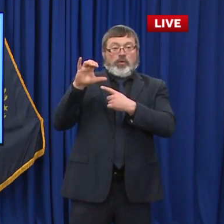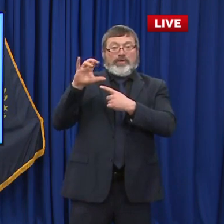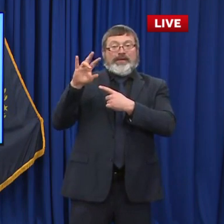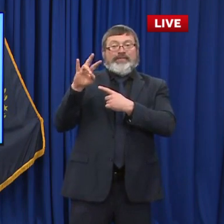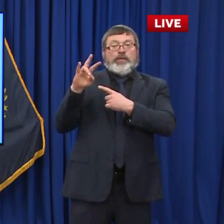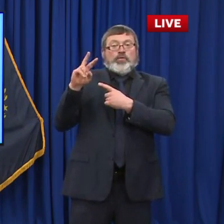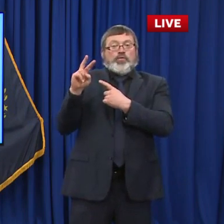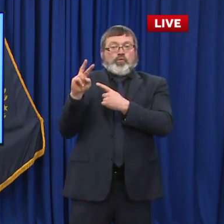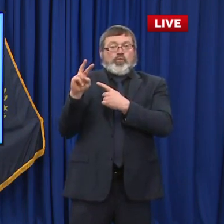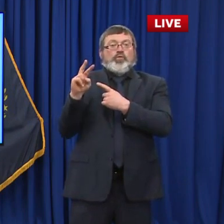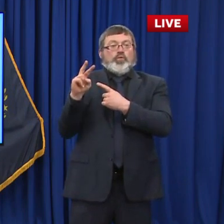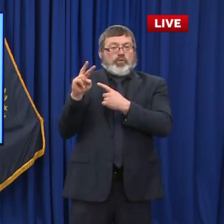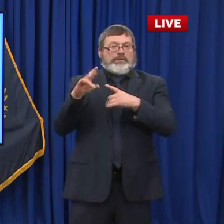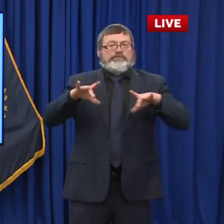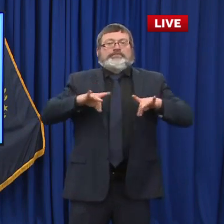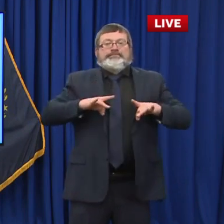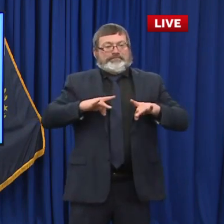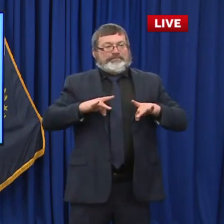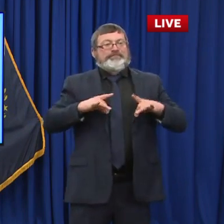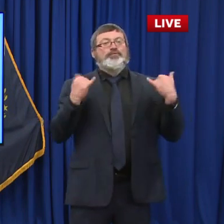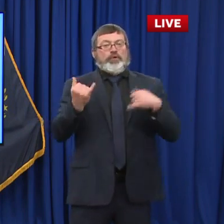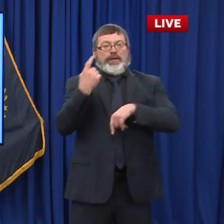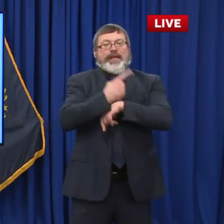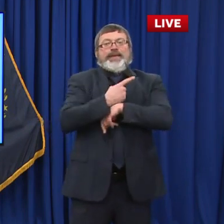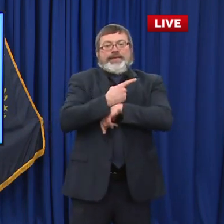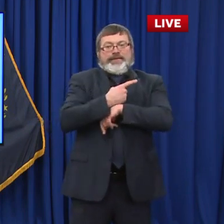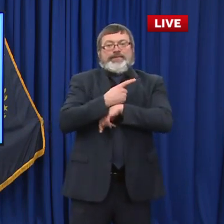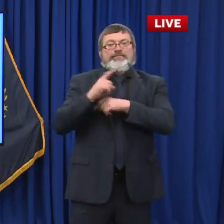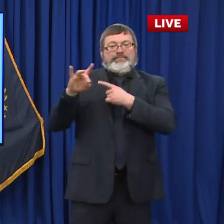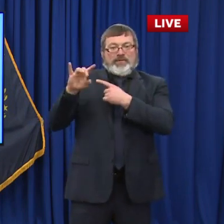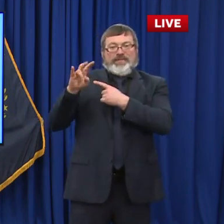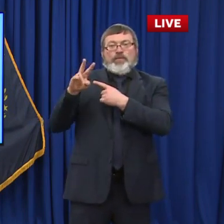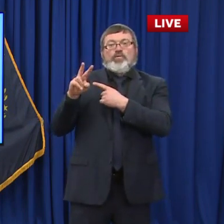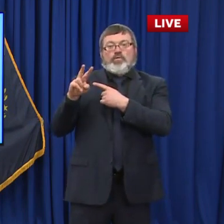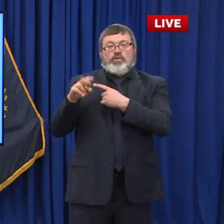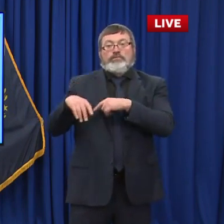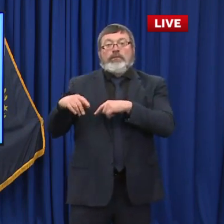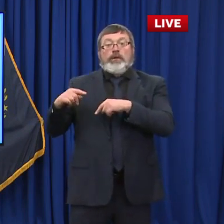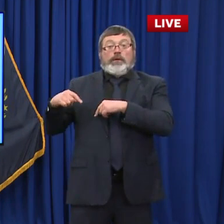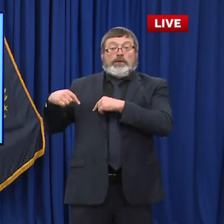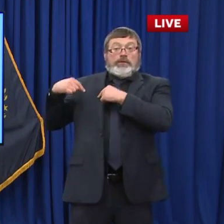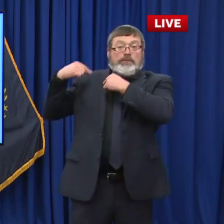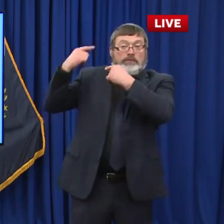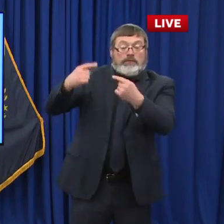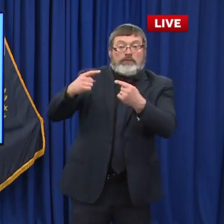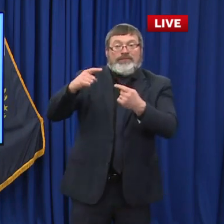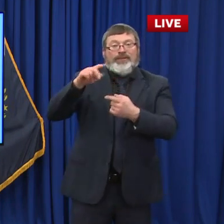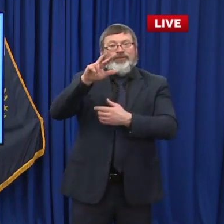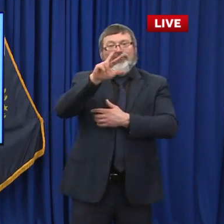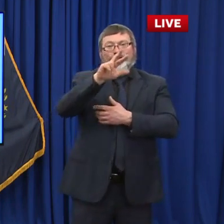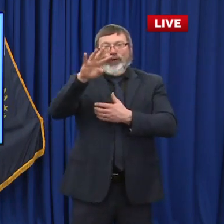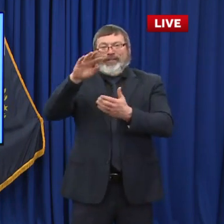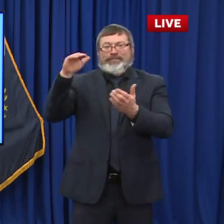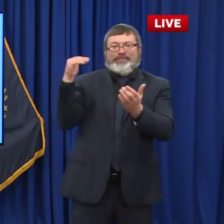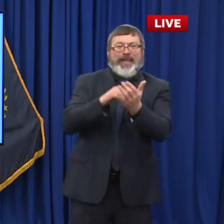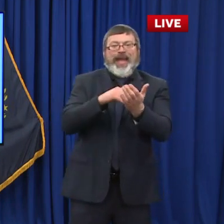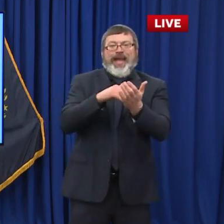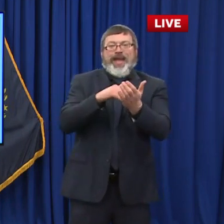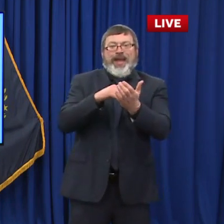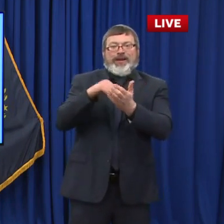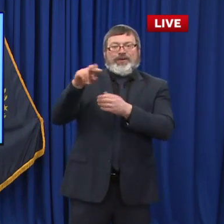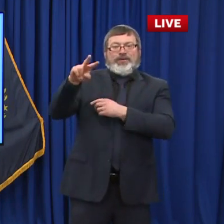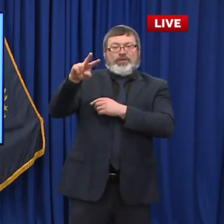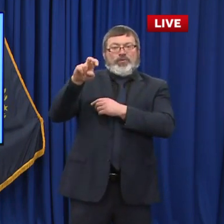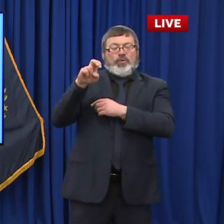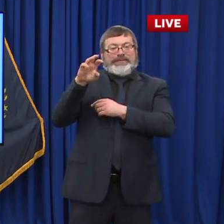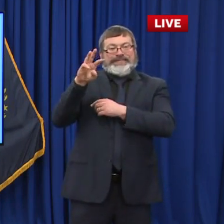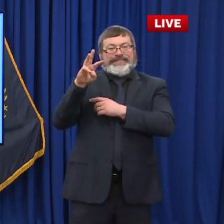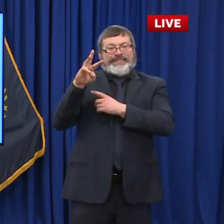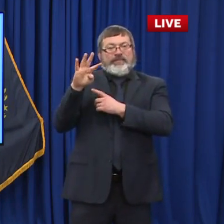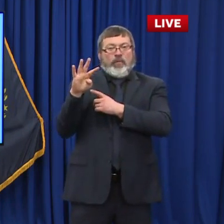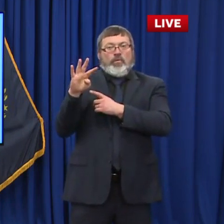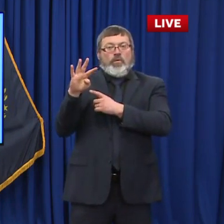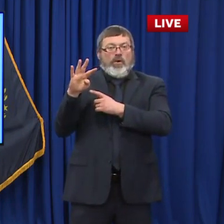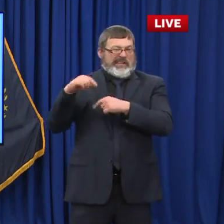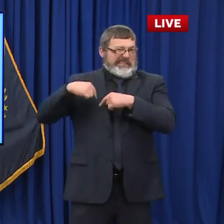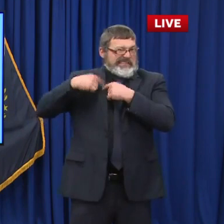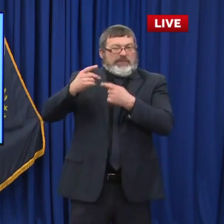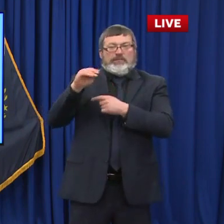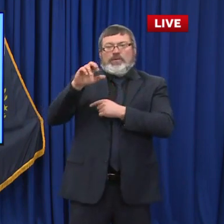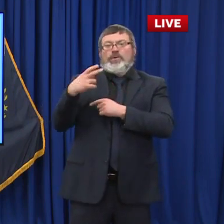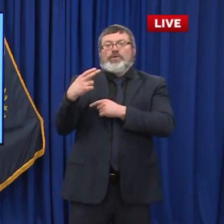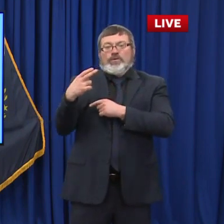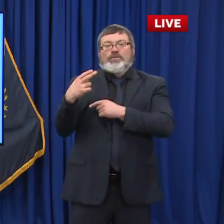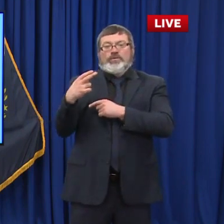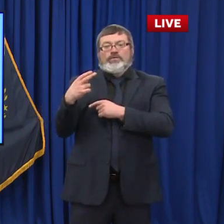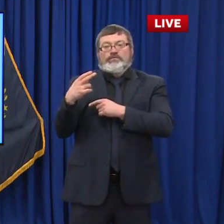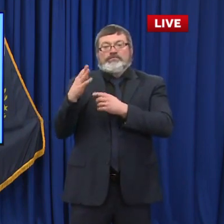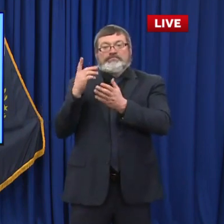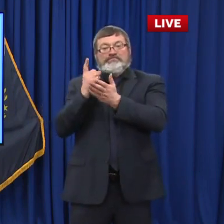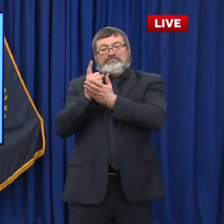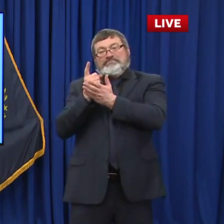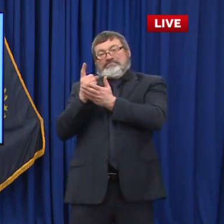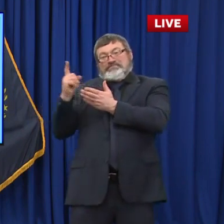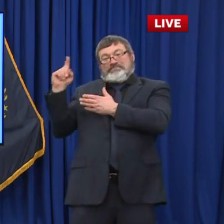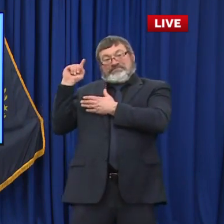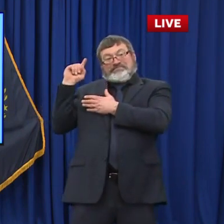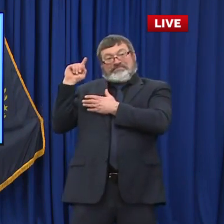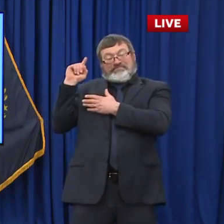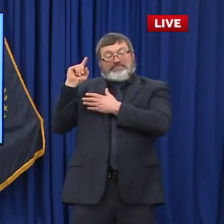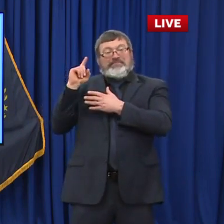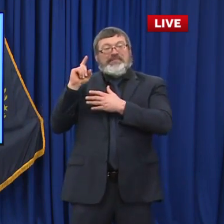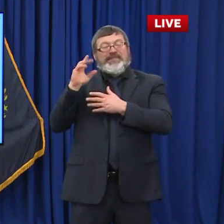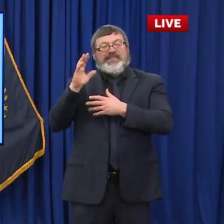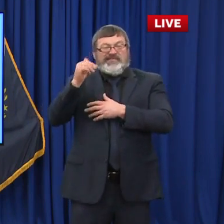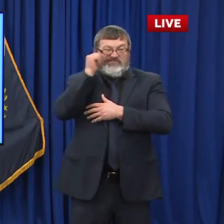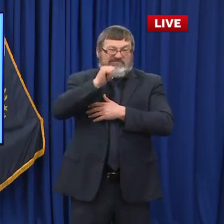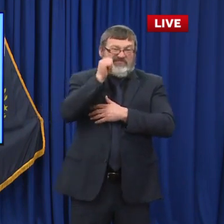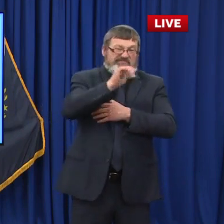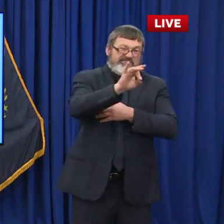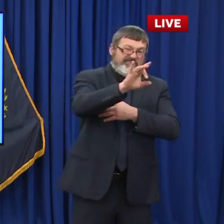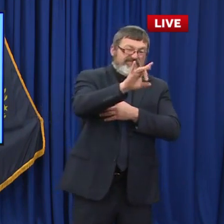TODAY WE WILL BE ANNOUNCING IT HUNDRED 72 NEW PEOPLE WHO HAVE BEEN DIAGNOSED WITH COVID-19 BRINGING OUR CASE CAP TO -- IN THE LAST WEEK WE HAVE AVERAGED 800 TO 900 NEW INFECTIONS PER